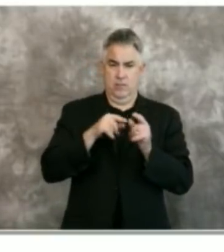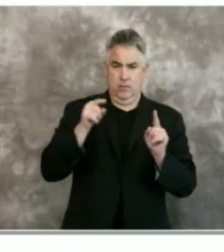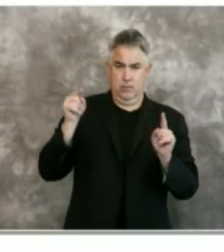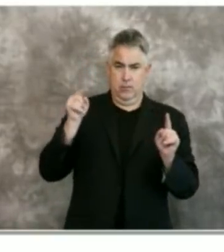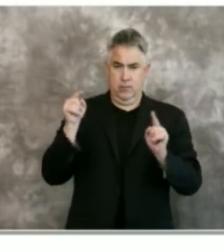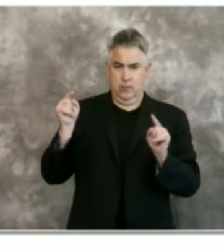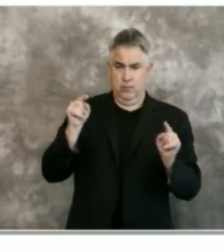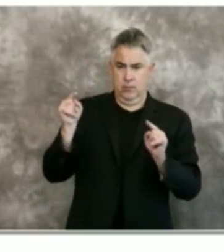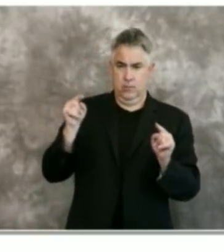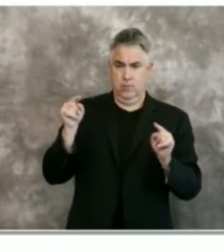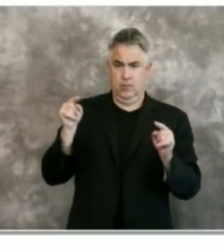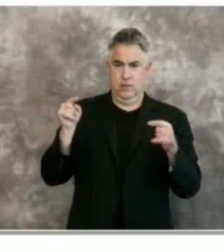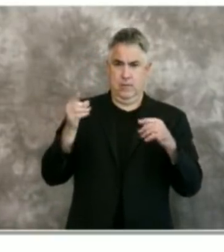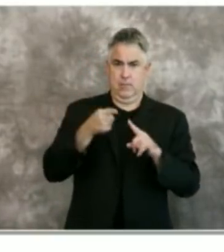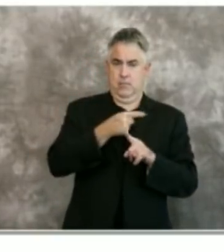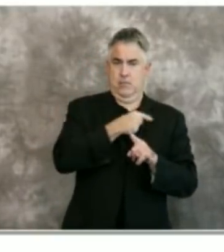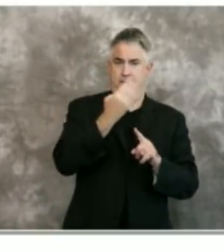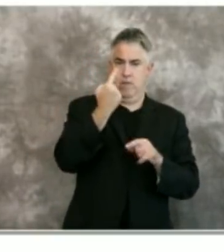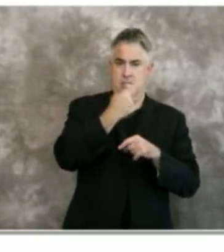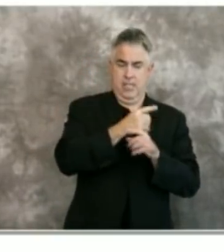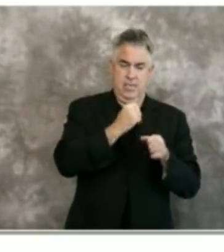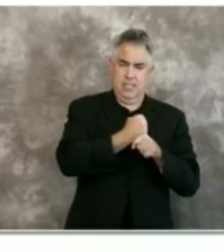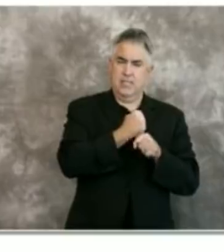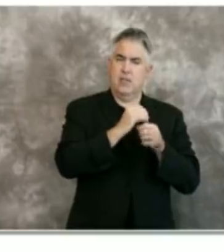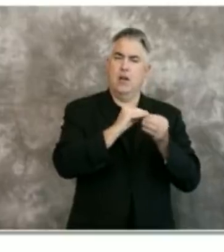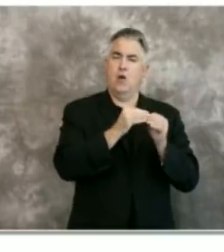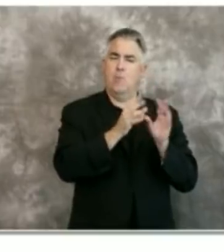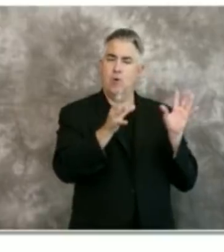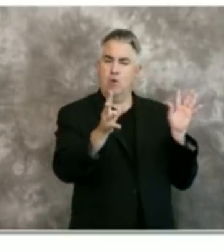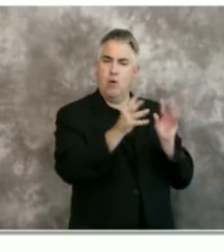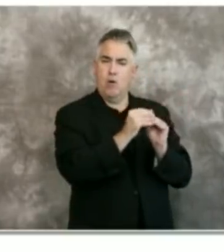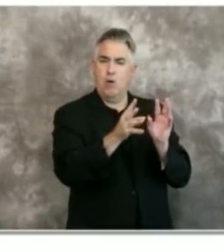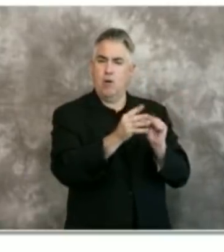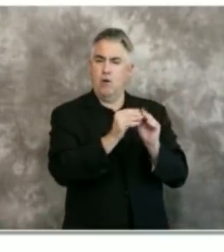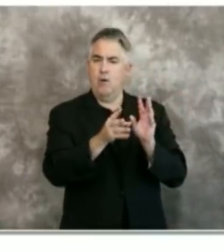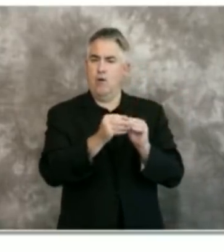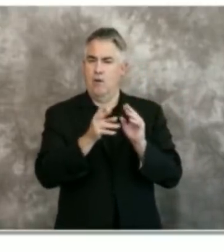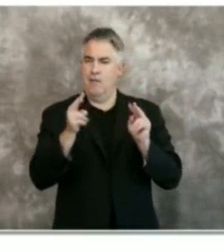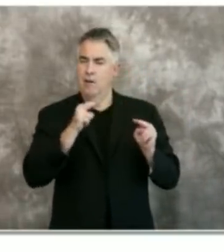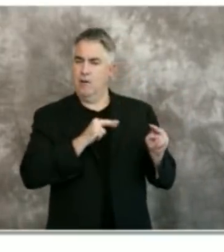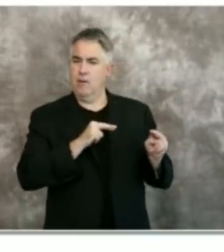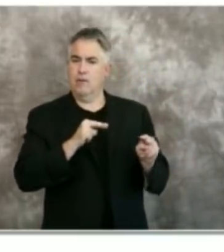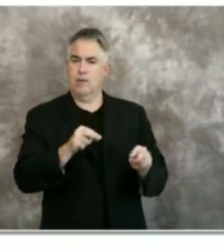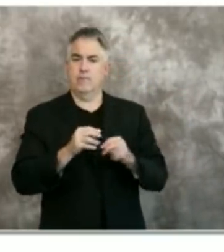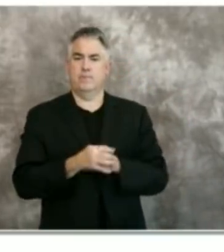CASES. THERE ARE THE CASE RATE PER 100,000. FOR THE LAST 14